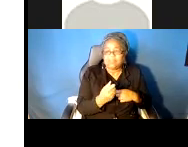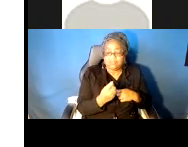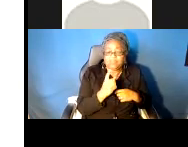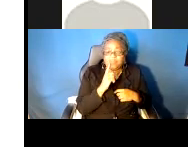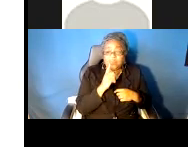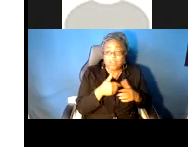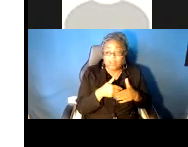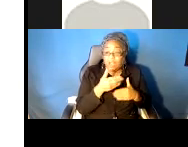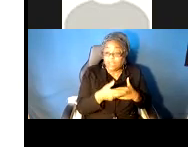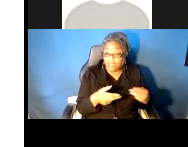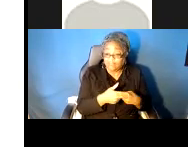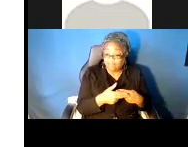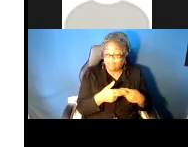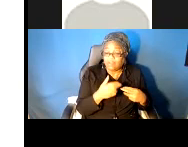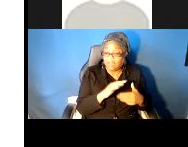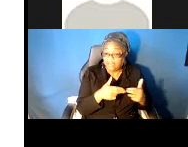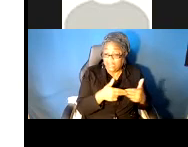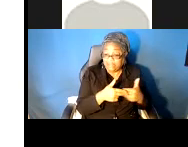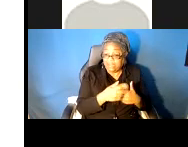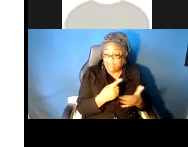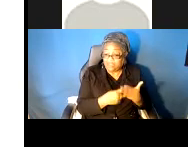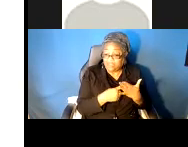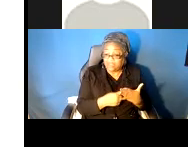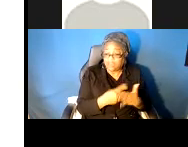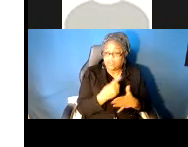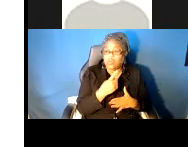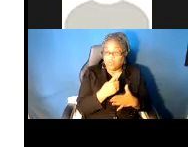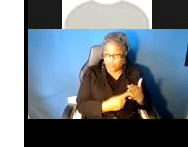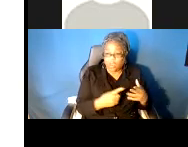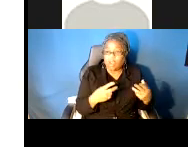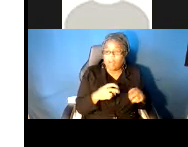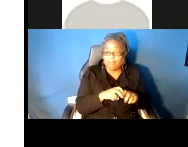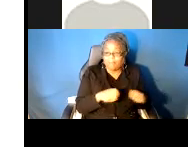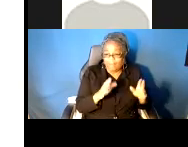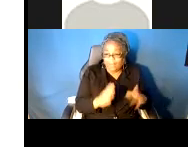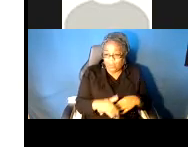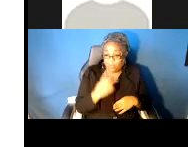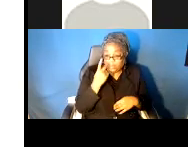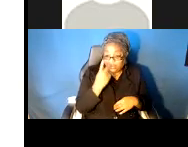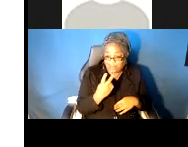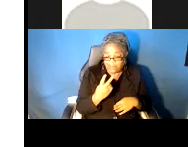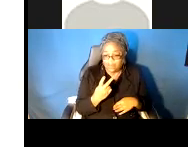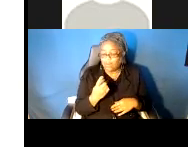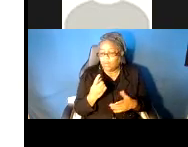from your application and what panelists will not see from your application. To that end, on this slide